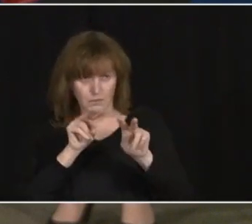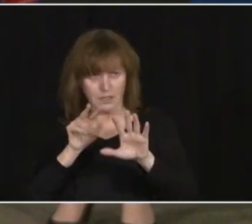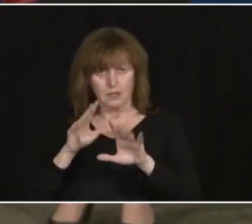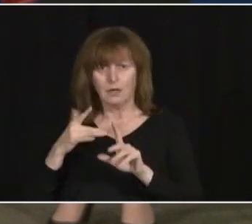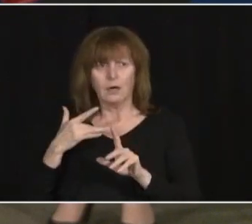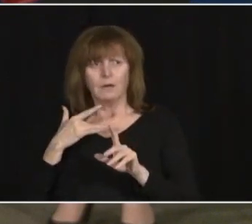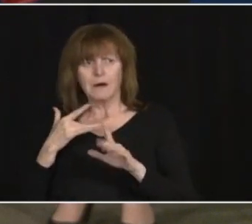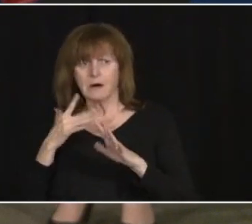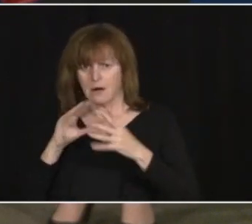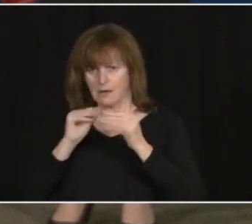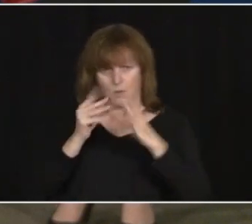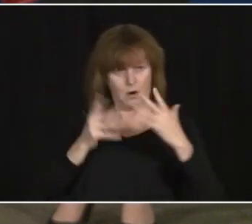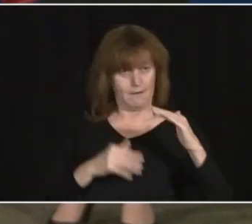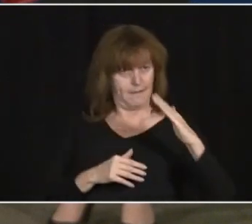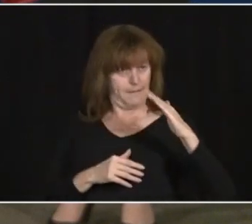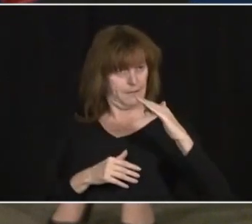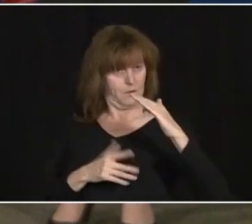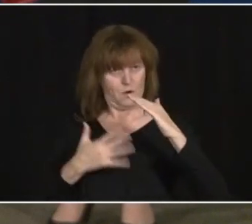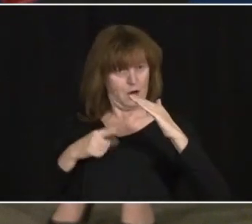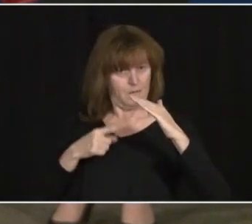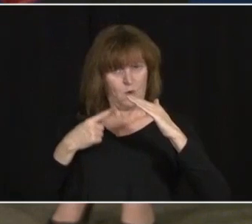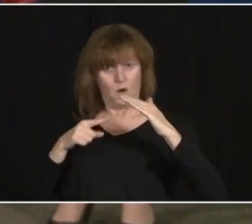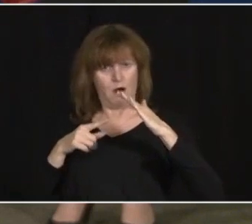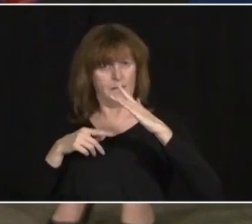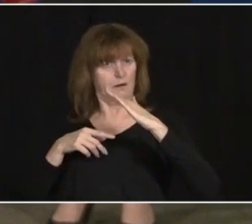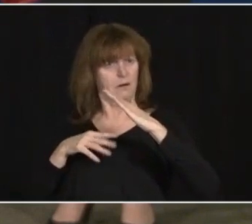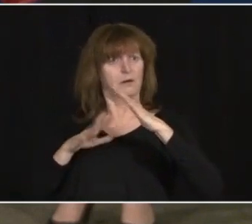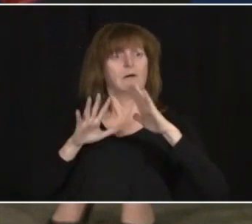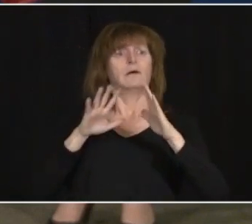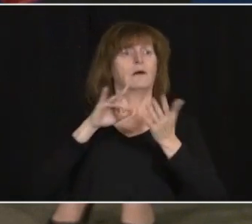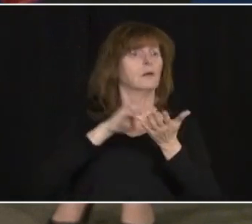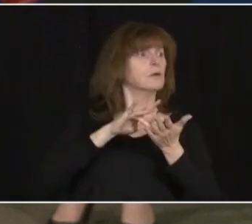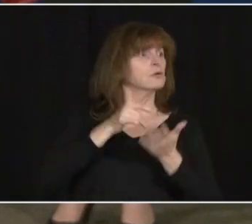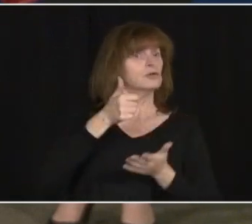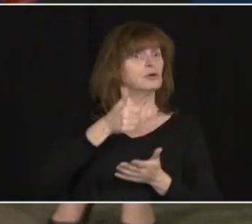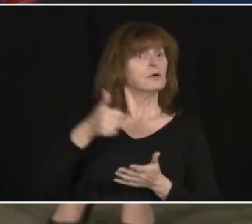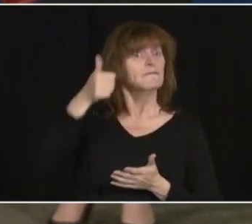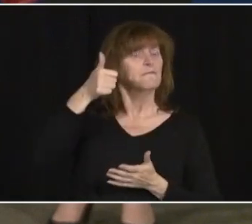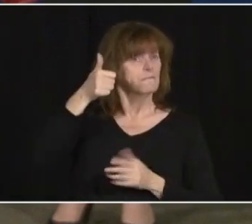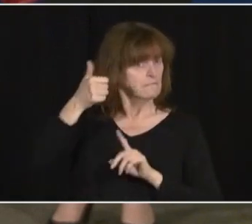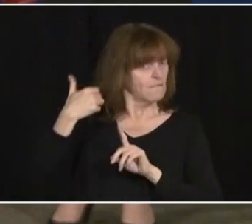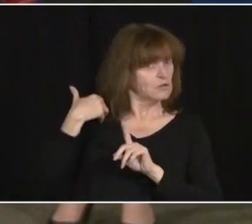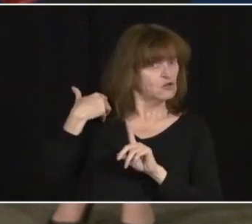Medical Officer of Health, by our business community and by our municipal partners, and above all,